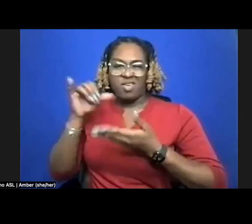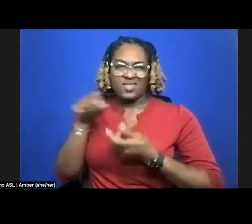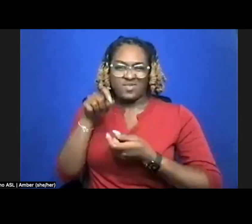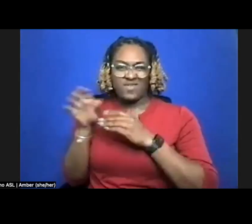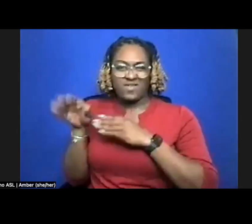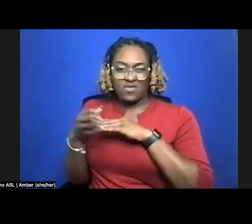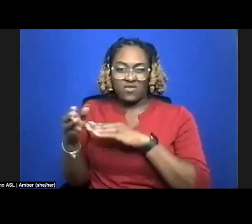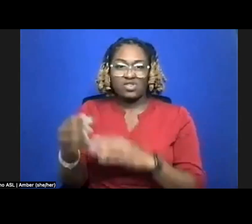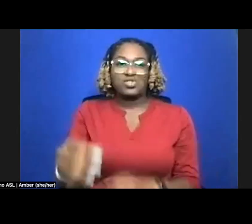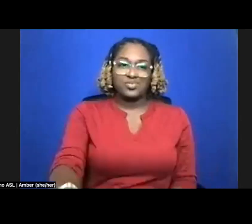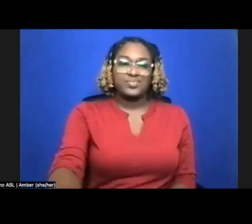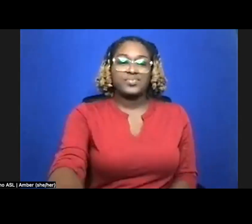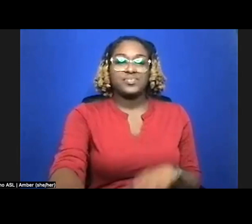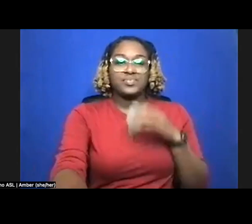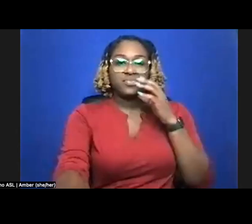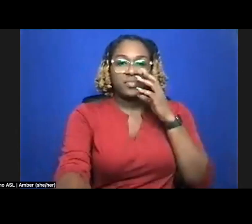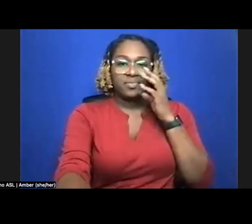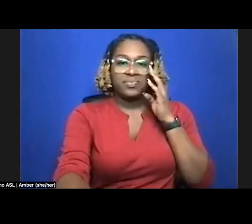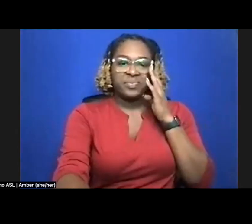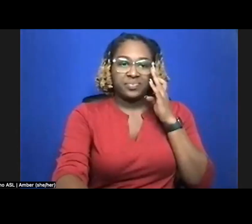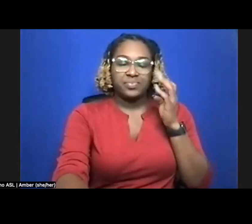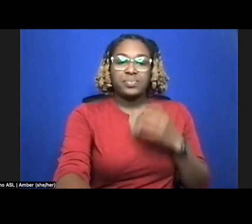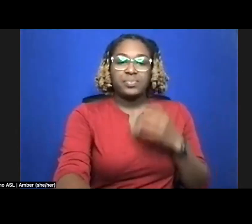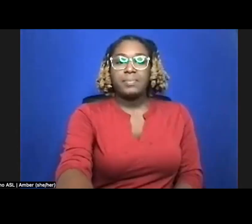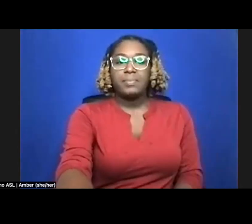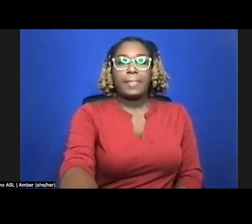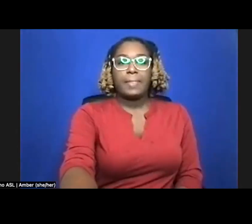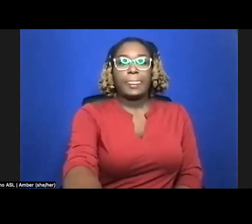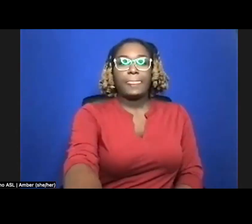imagine, beyond the crest of some sailboat sunken to depth